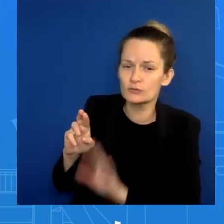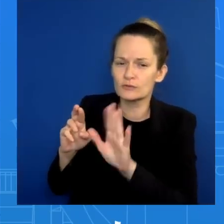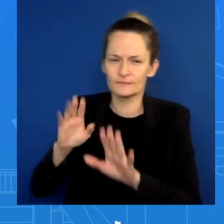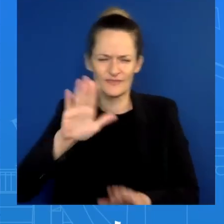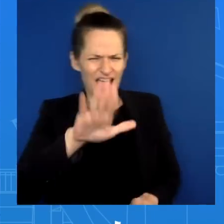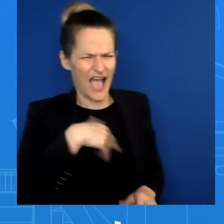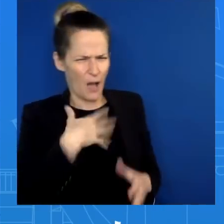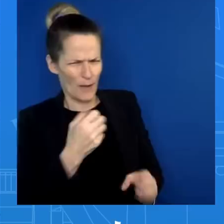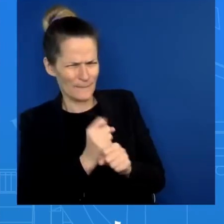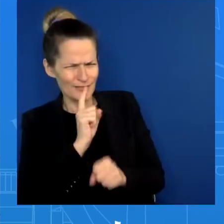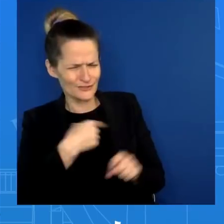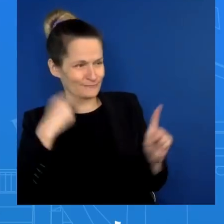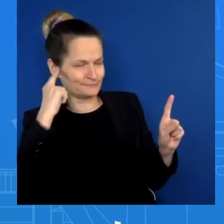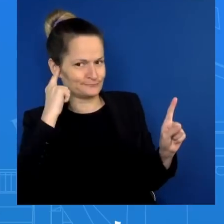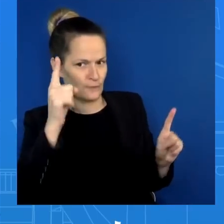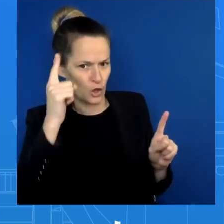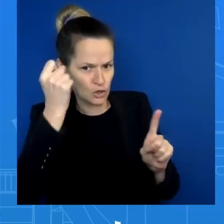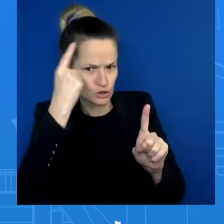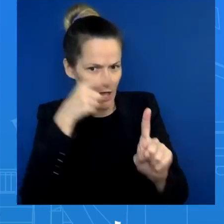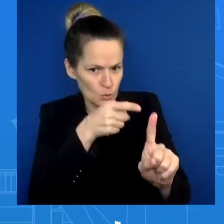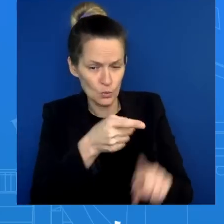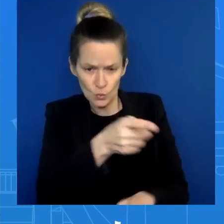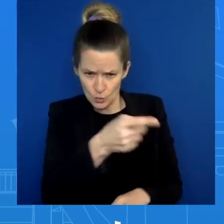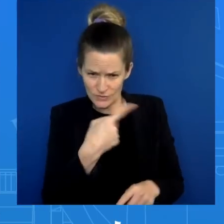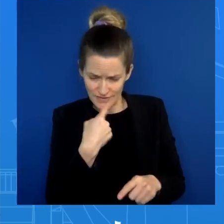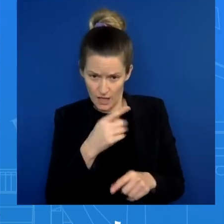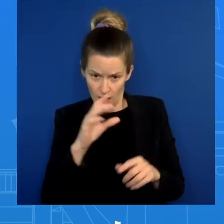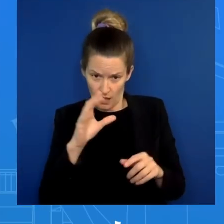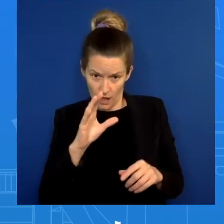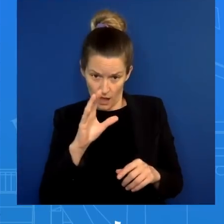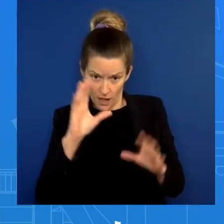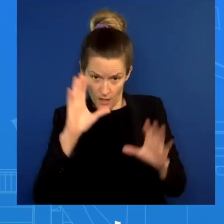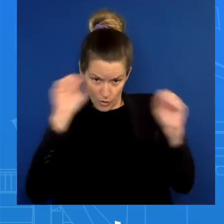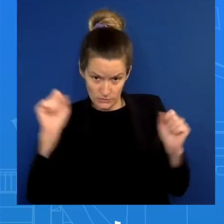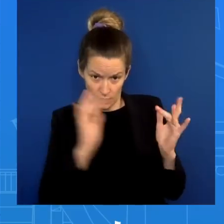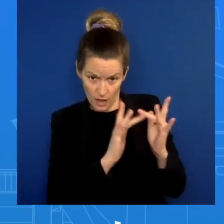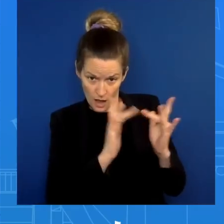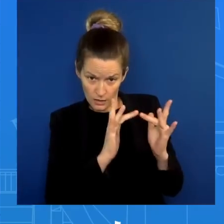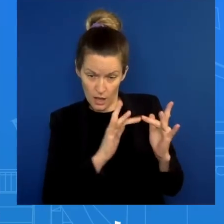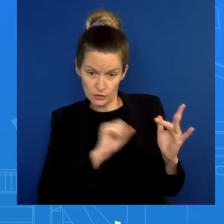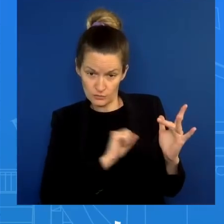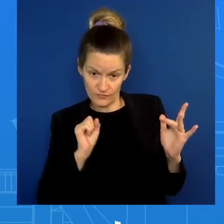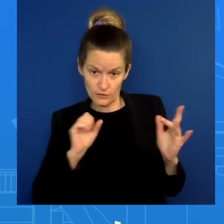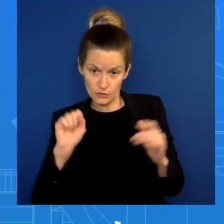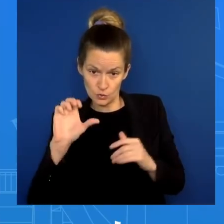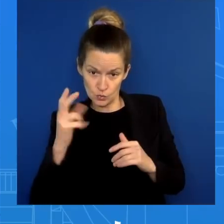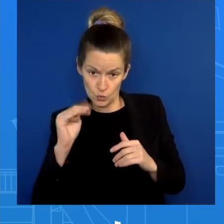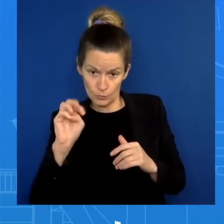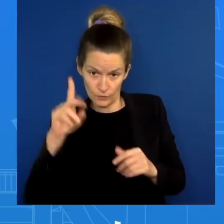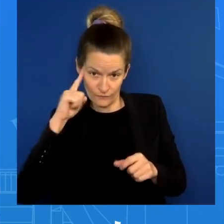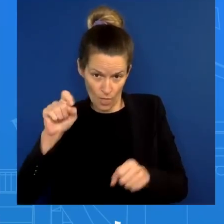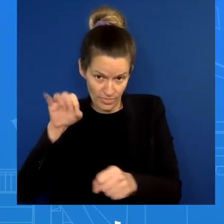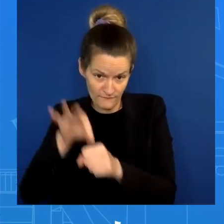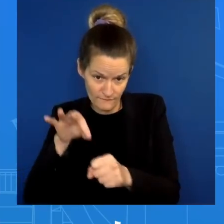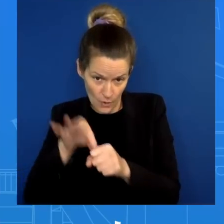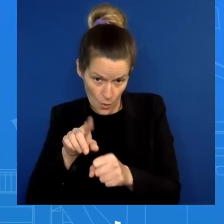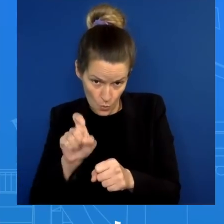Yes. Okay. So, as you know, we are constantly in conversation with Congress, members of Congress. This is something that we put out a slap